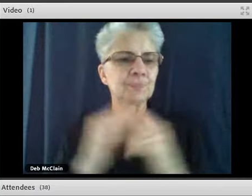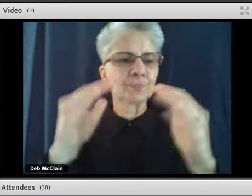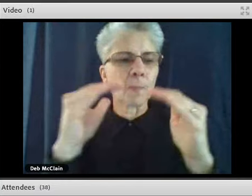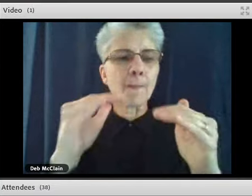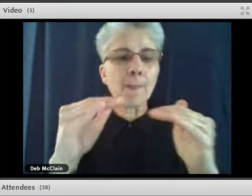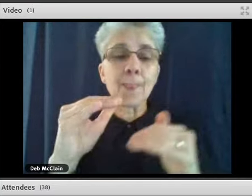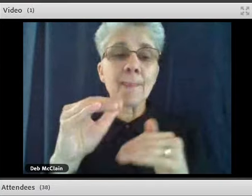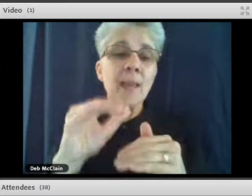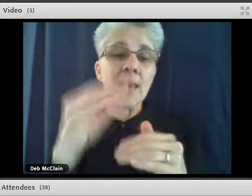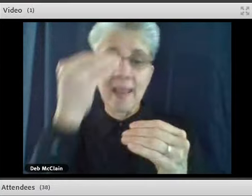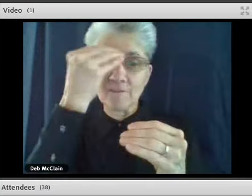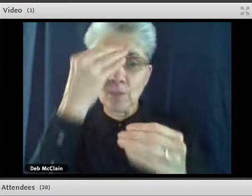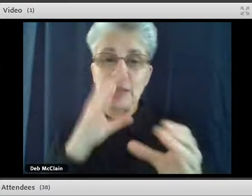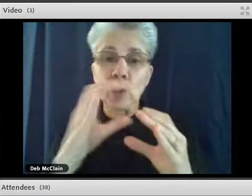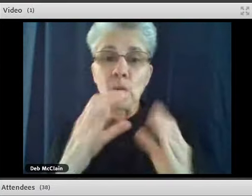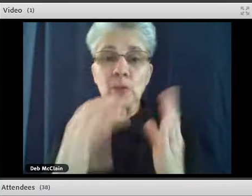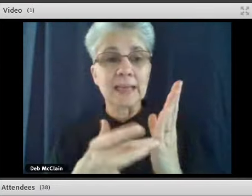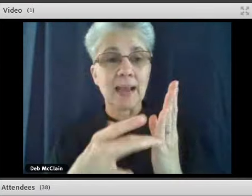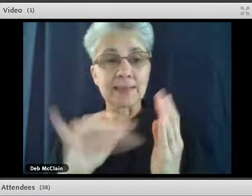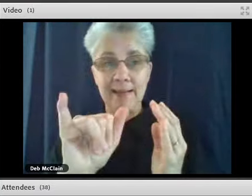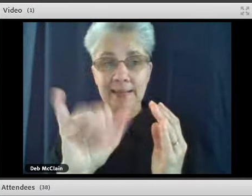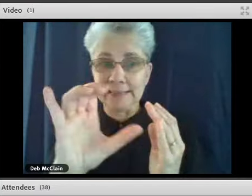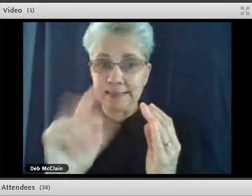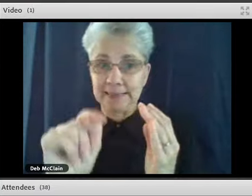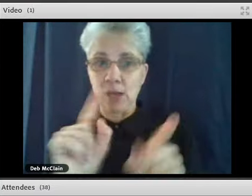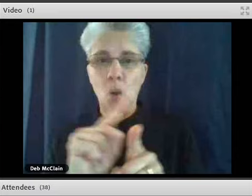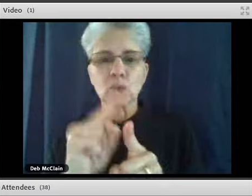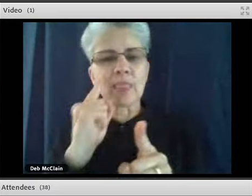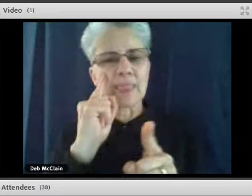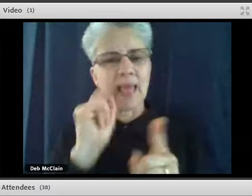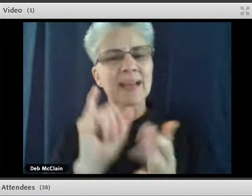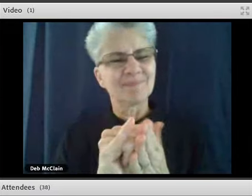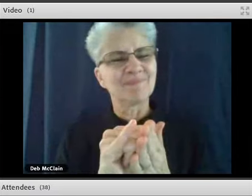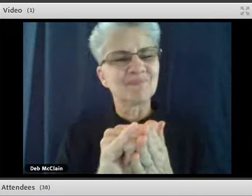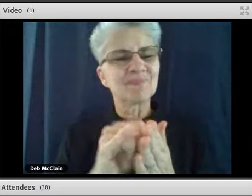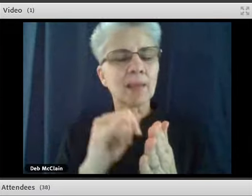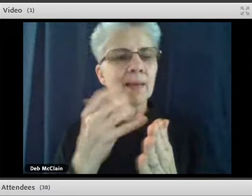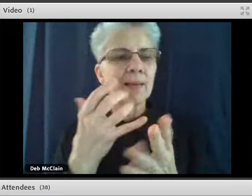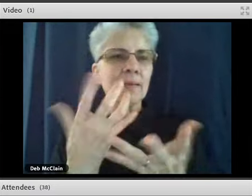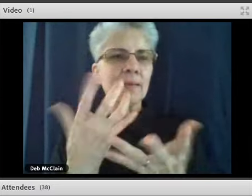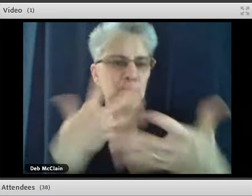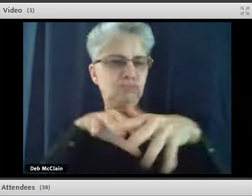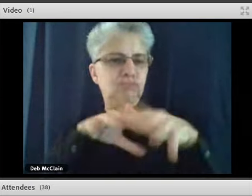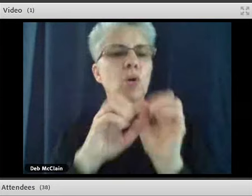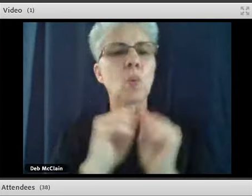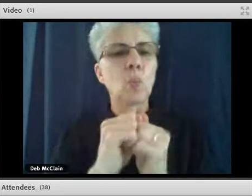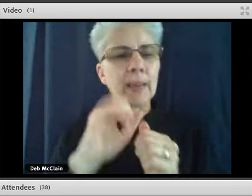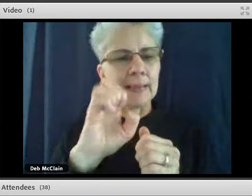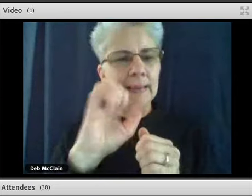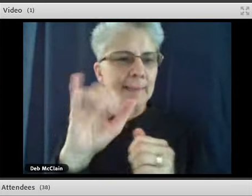The Information and Communication Technology is also something, sometimes, that's intertwined with EIT,